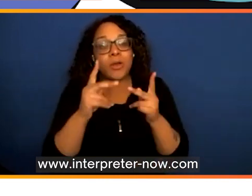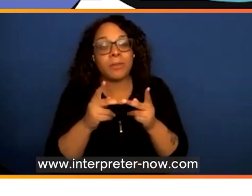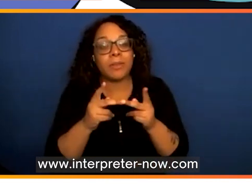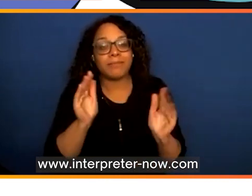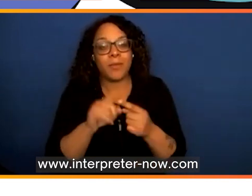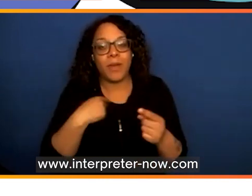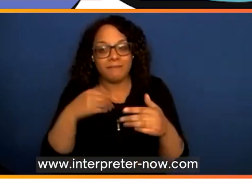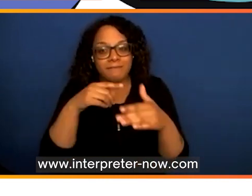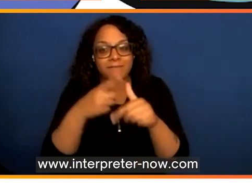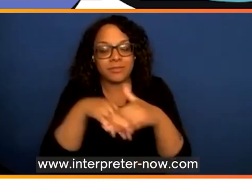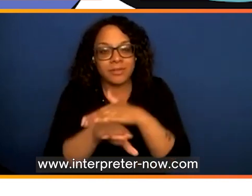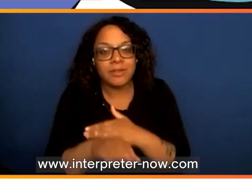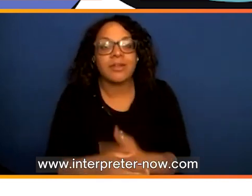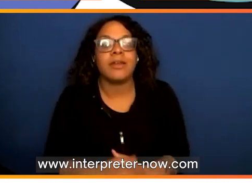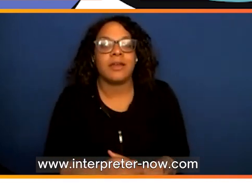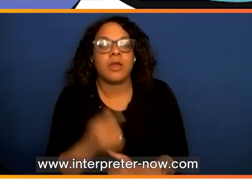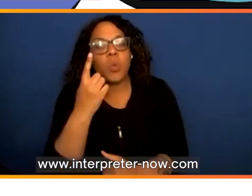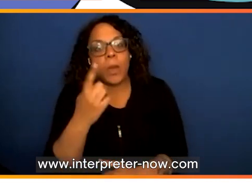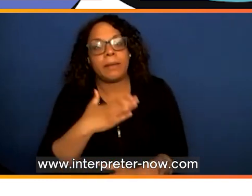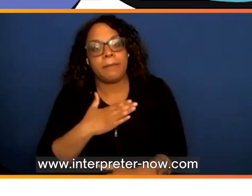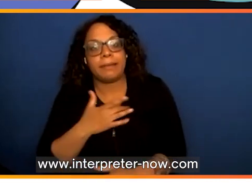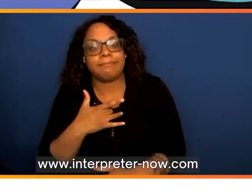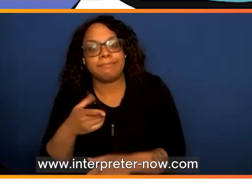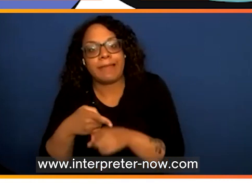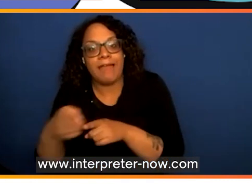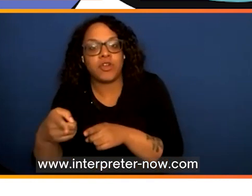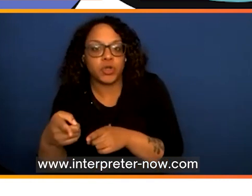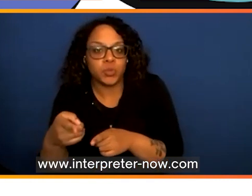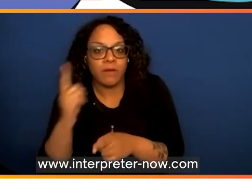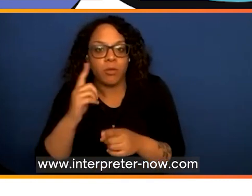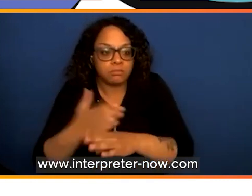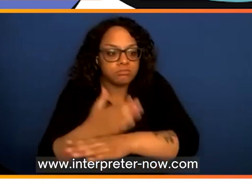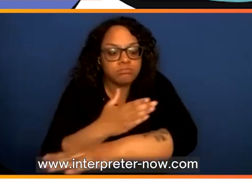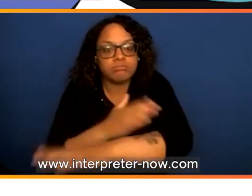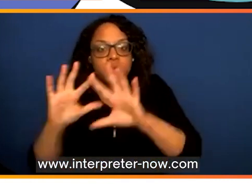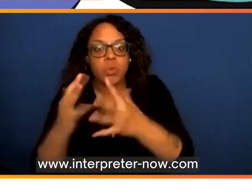where I found it, and this is one of the avenues that I do that with. We've talked a lot about,